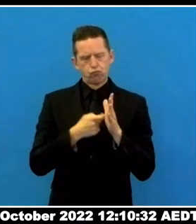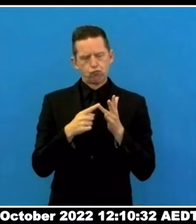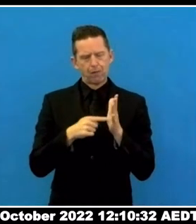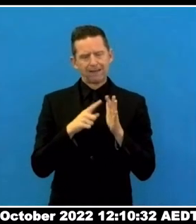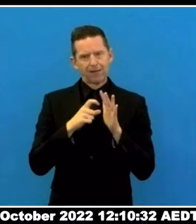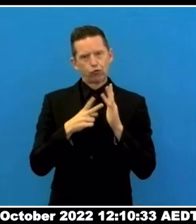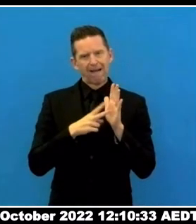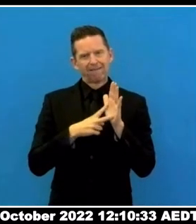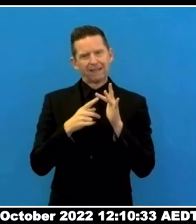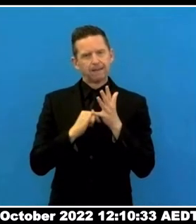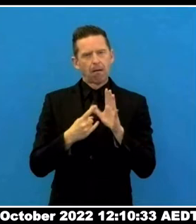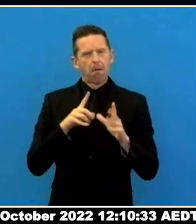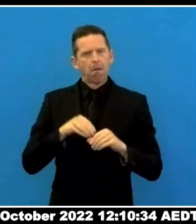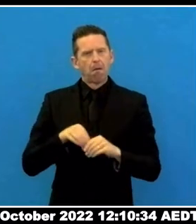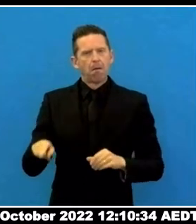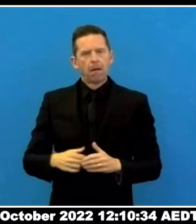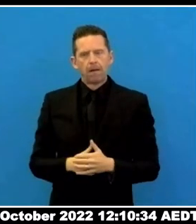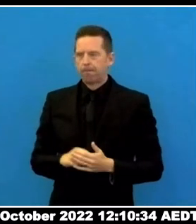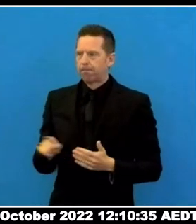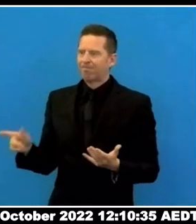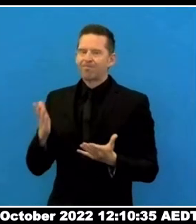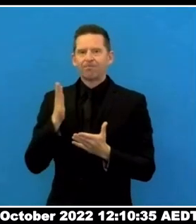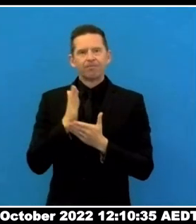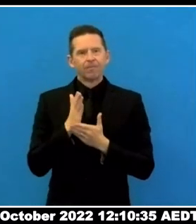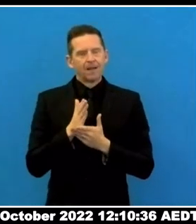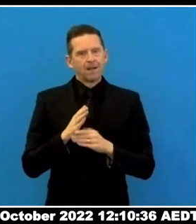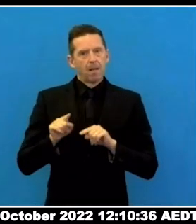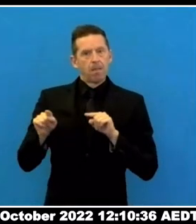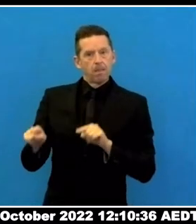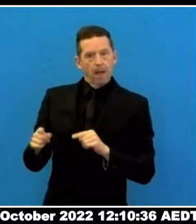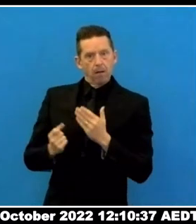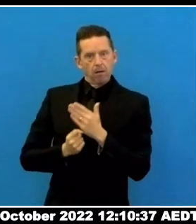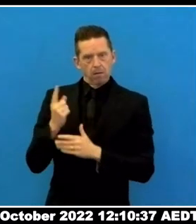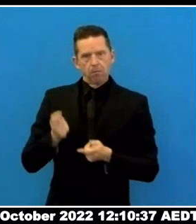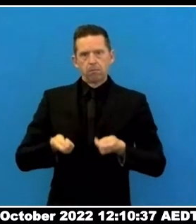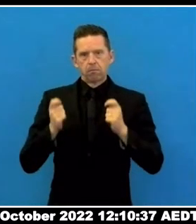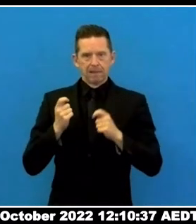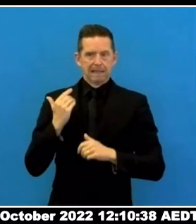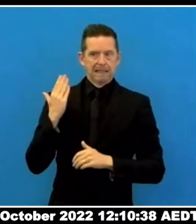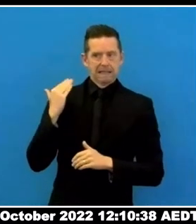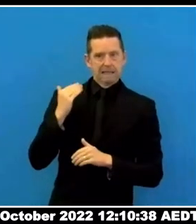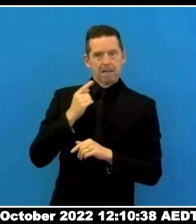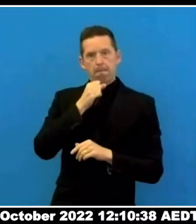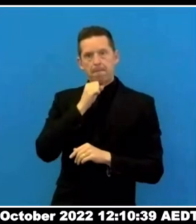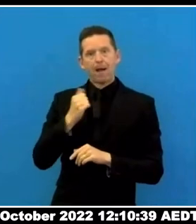So the circumstances of that group was really touchingly and compellingly highlighted by Mr Rahman, who spoke earlier.